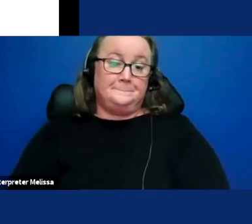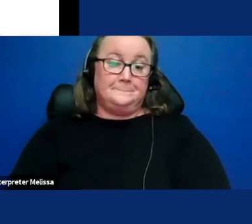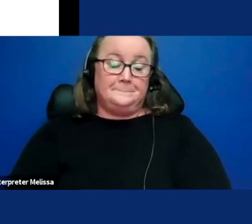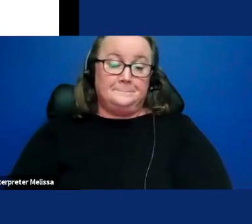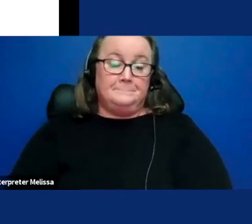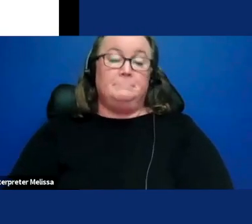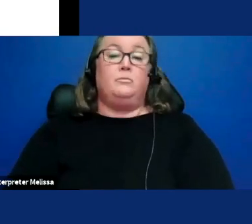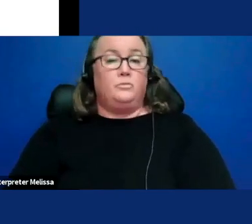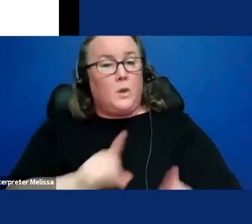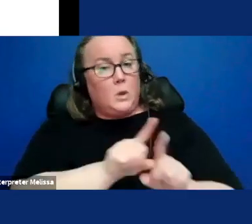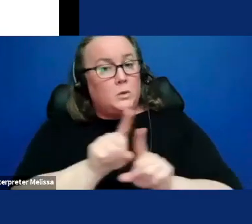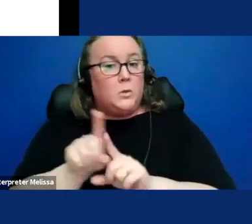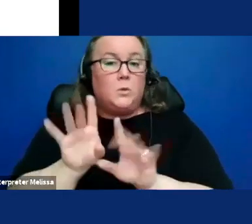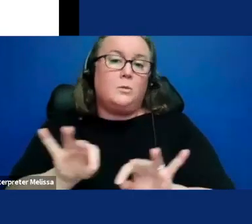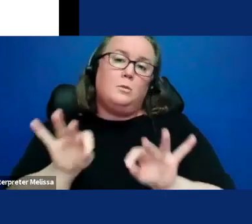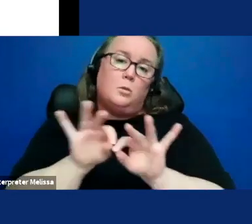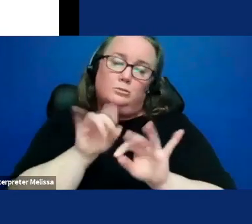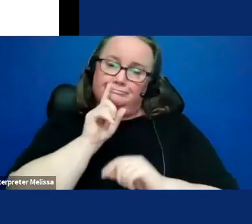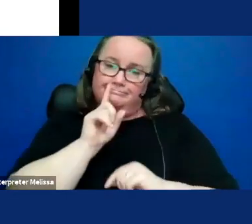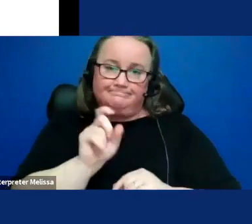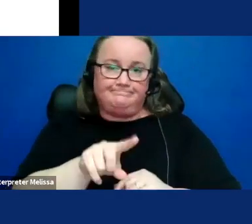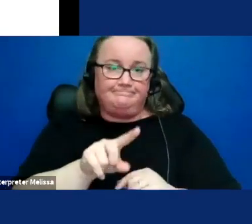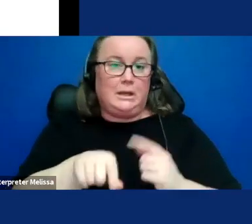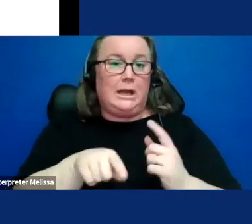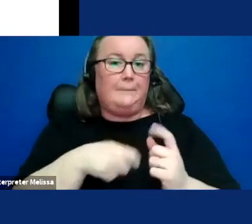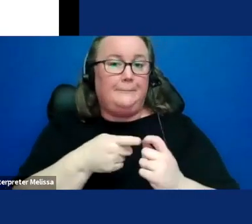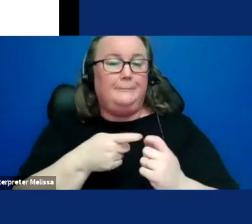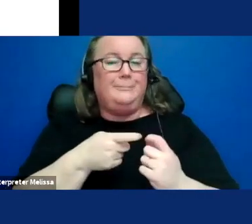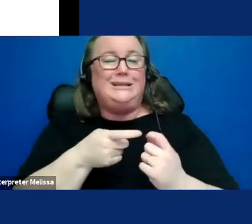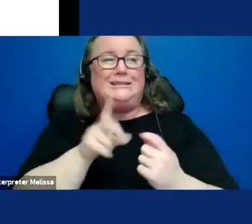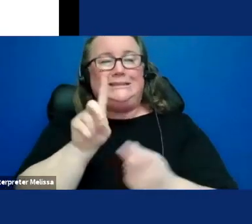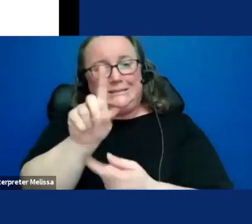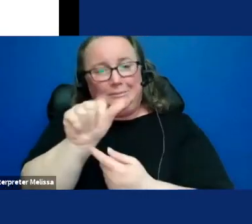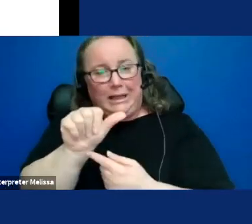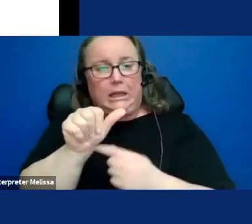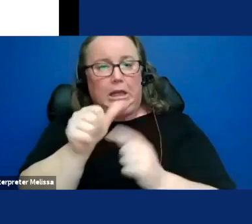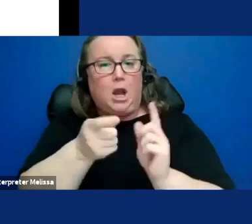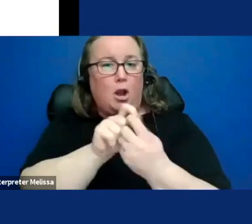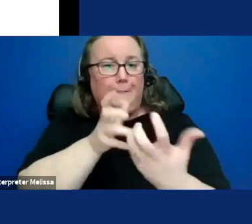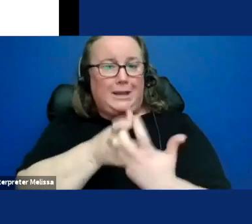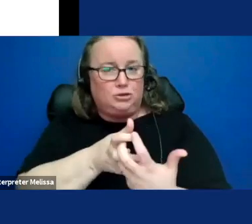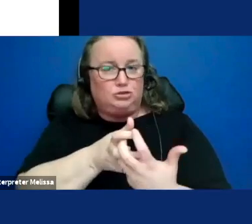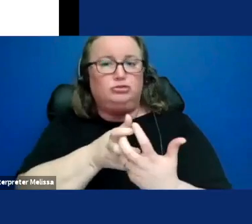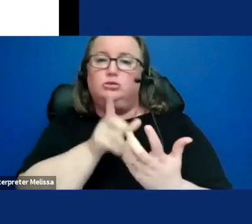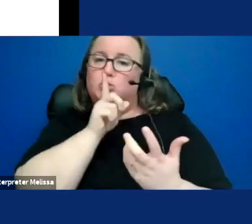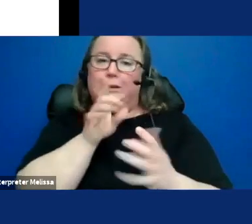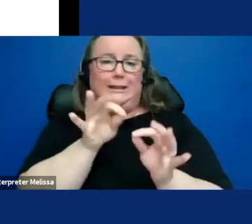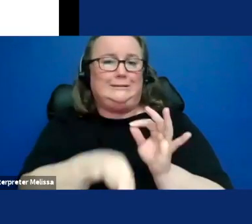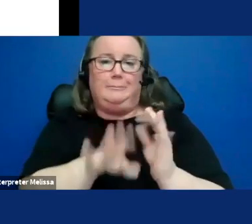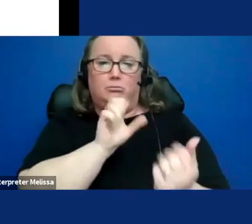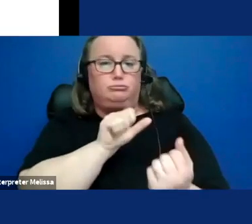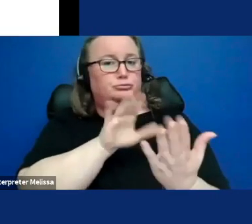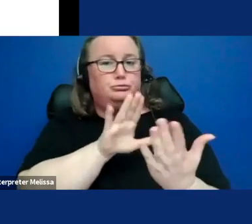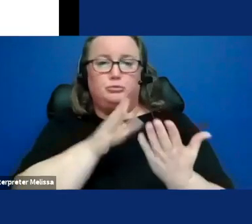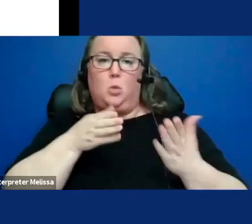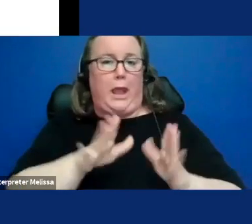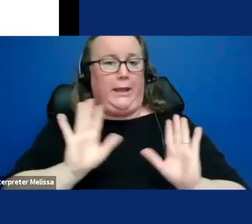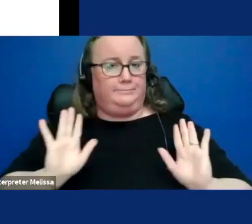want to ask about disability accommodations in a simple and non judgmental way. If you remember that cartoon that we were talking about,